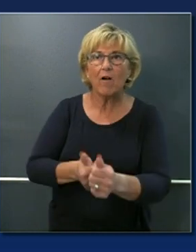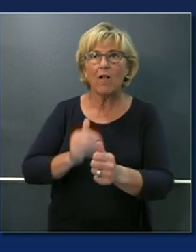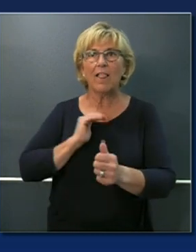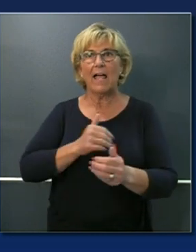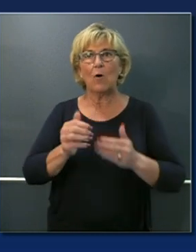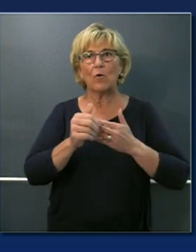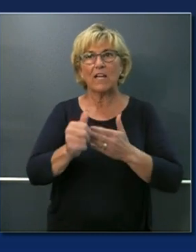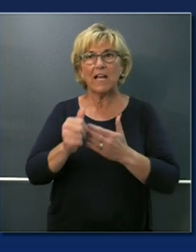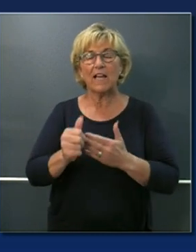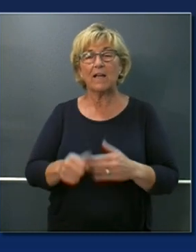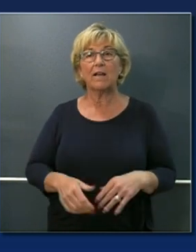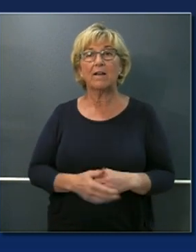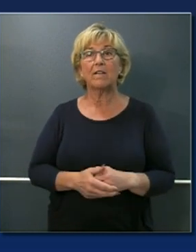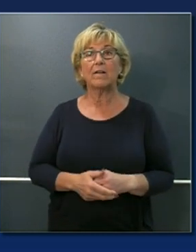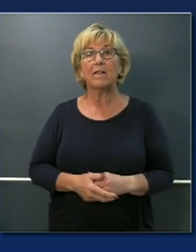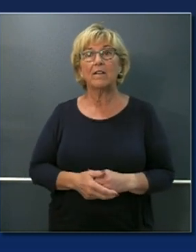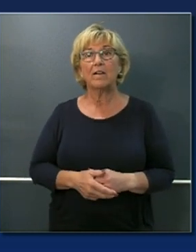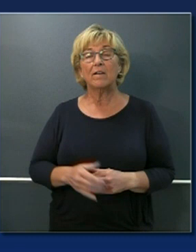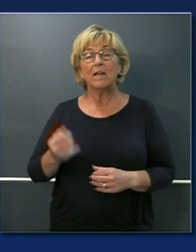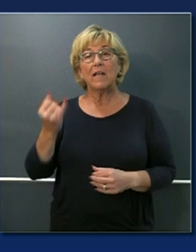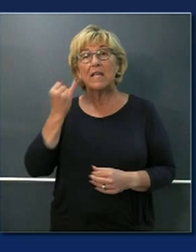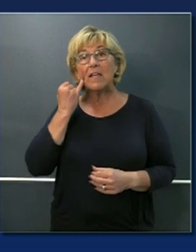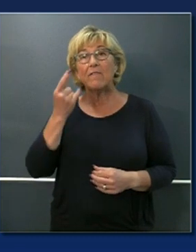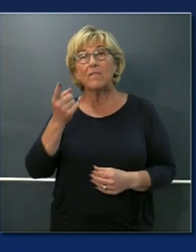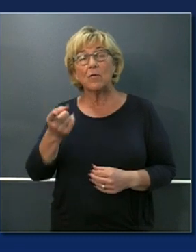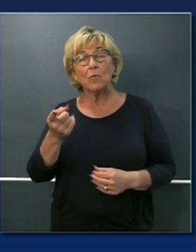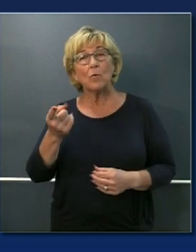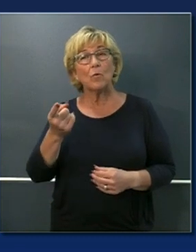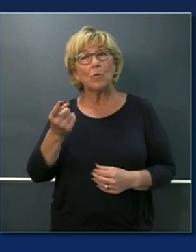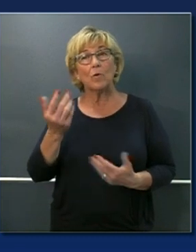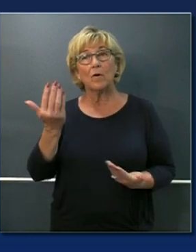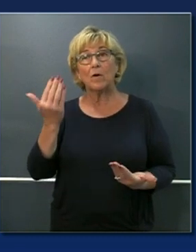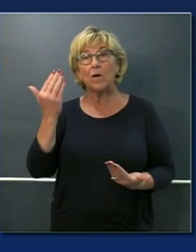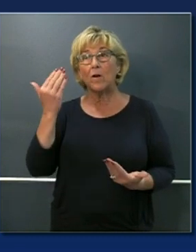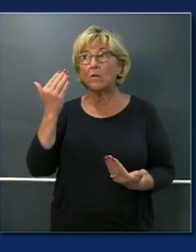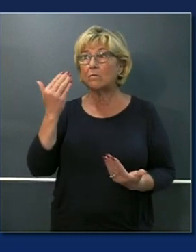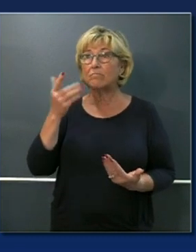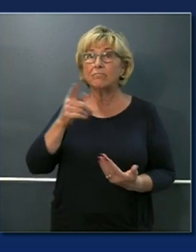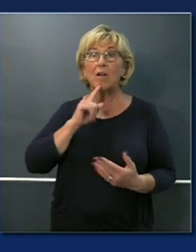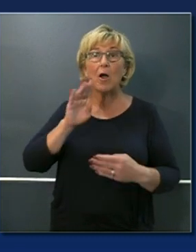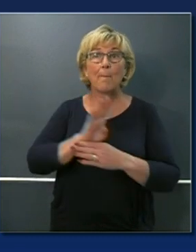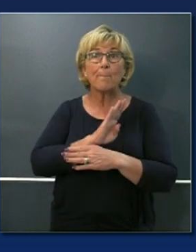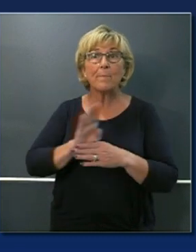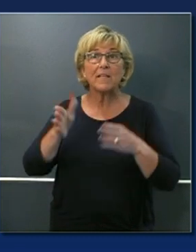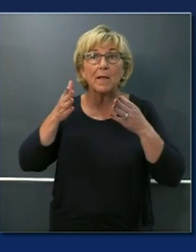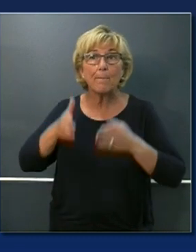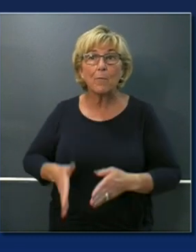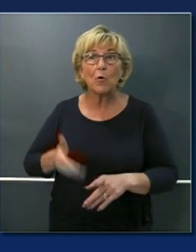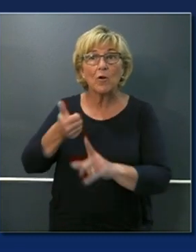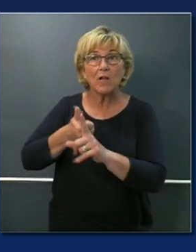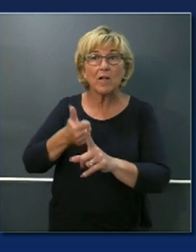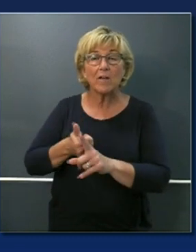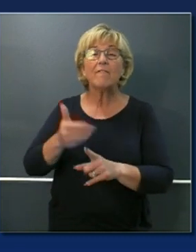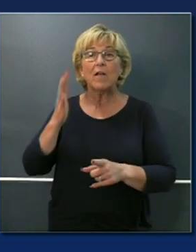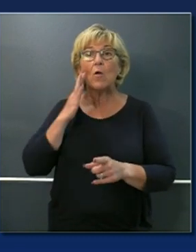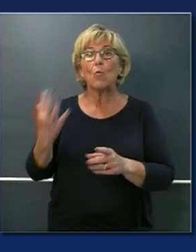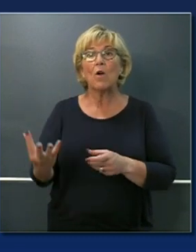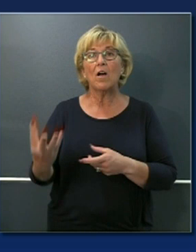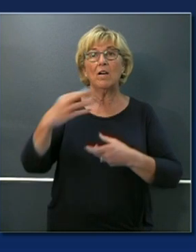THAT IS THE BEST WAY TO PROTECT YOURSELF BUT IF YOU DO YOU NEED TO GO OUT MAKE SURE THAT YOU CONTINUE TO PRACTICE PHYSICAL DISTANCING.